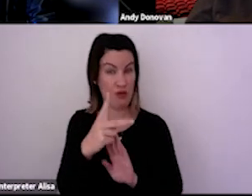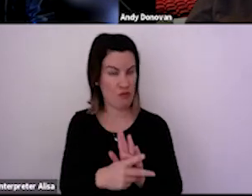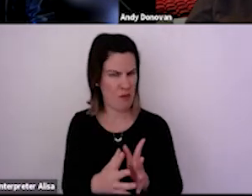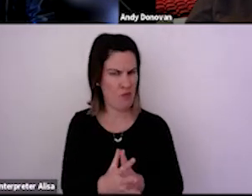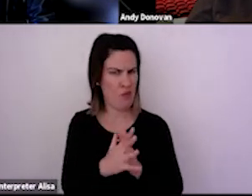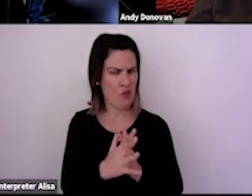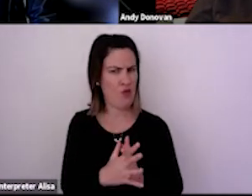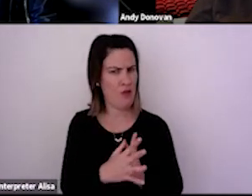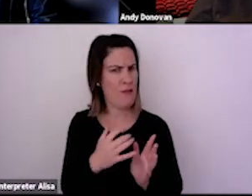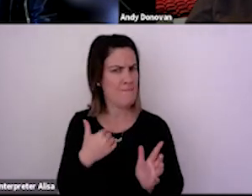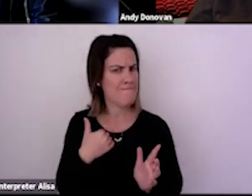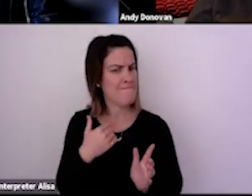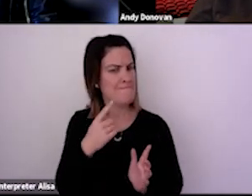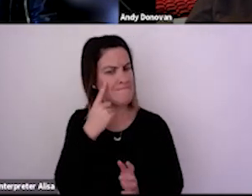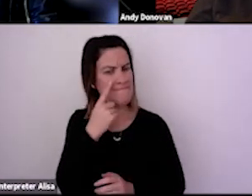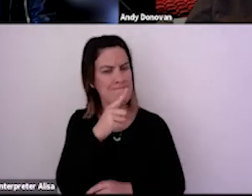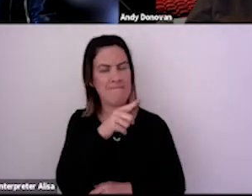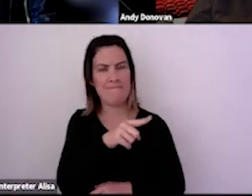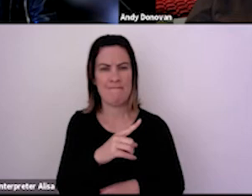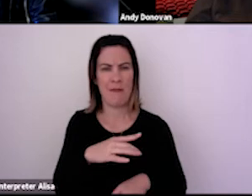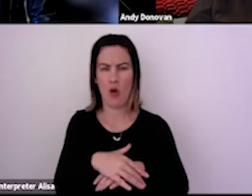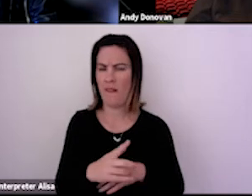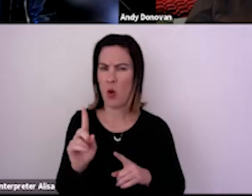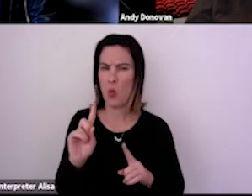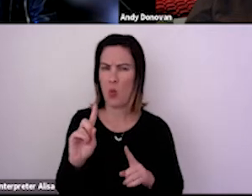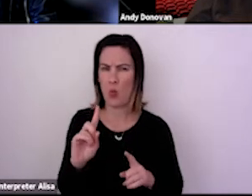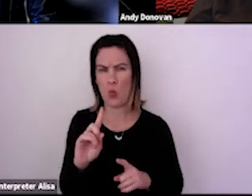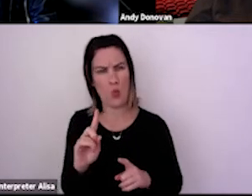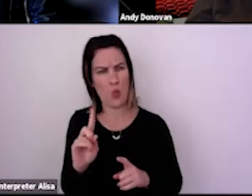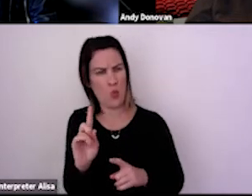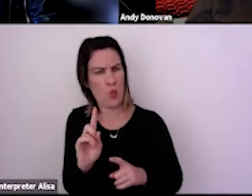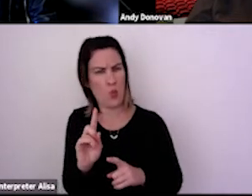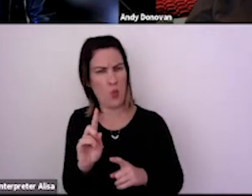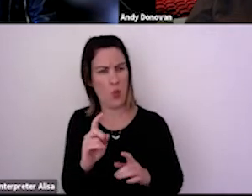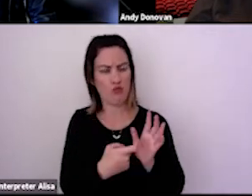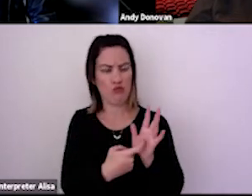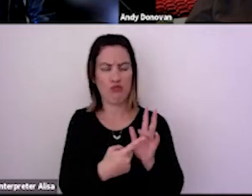back about the roles for arts and culture in the pandemic I will touch on those things again because we see